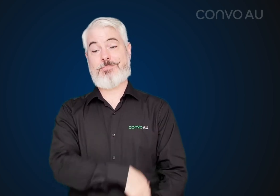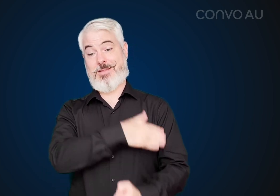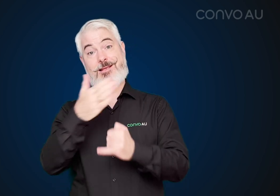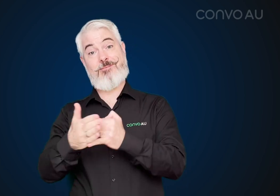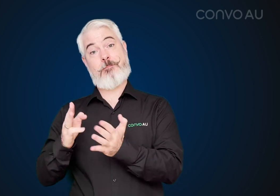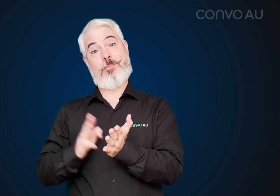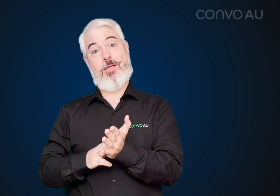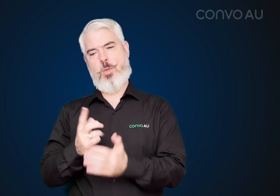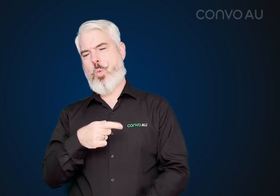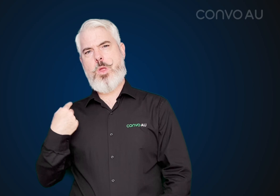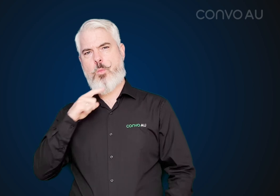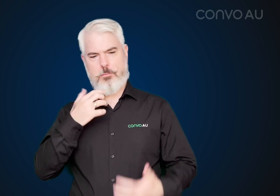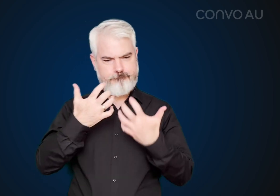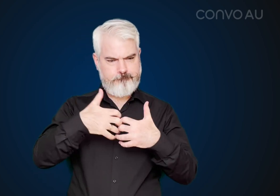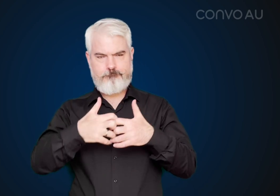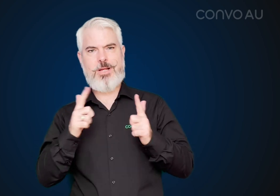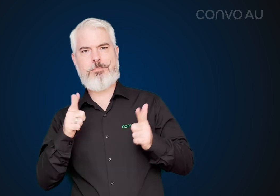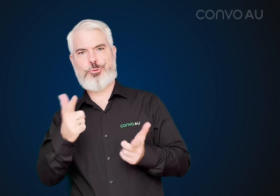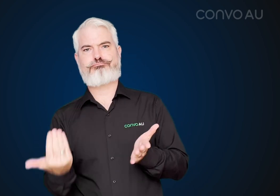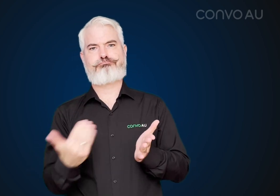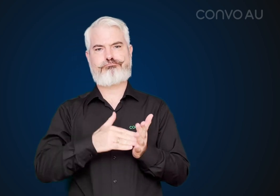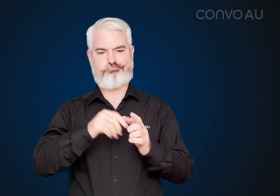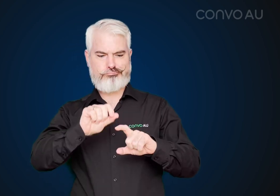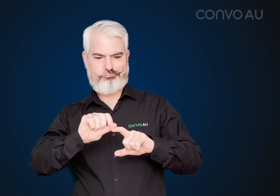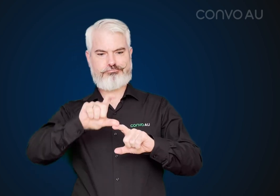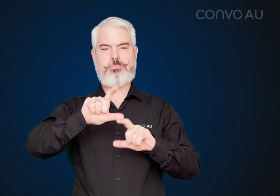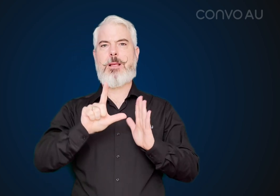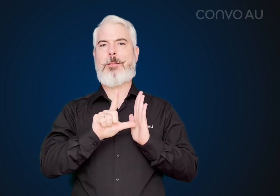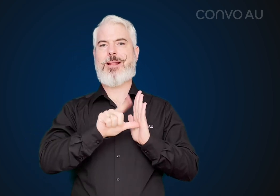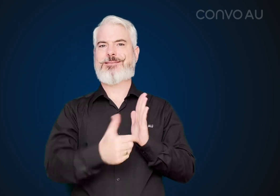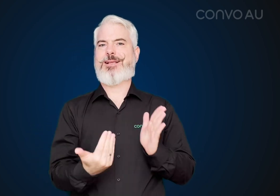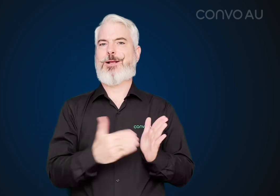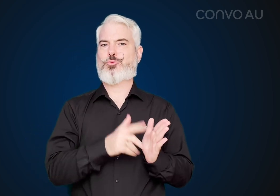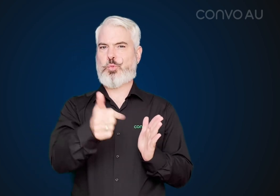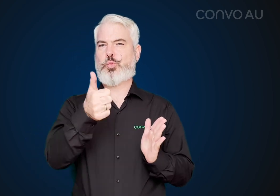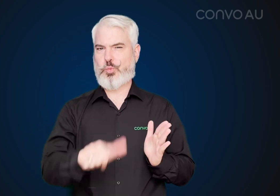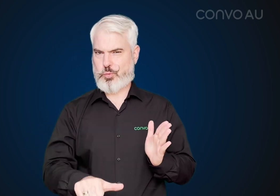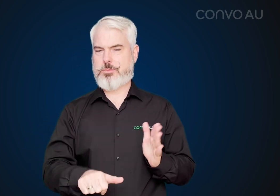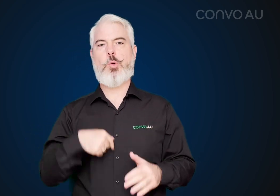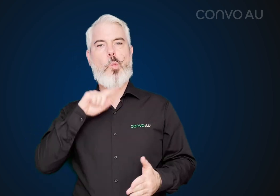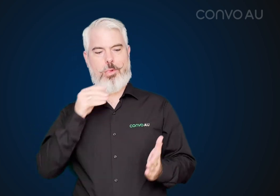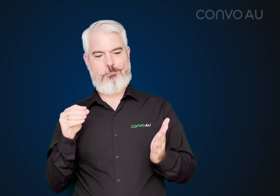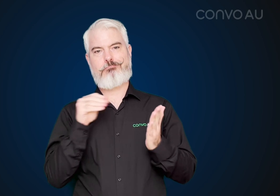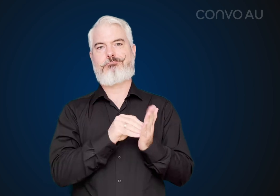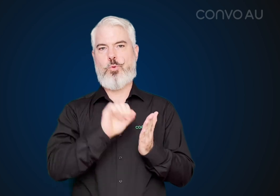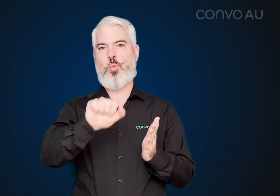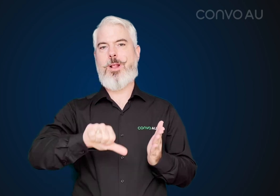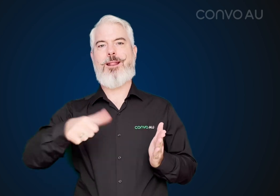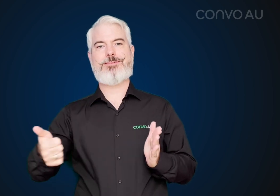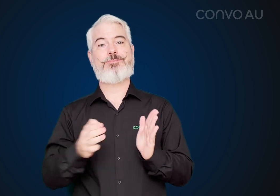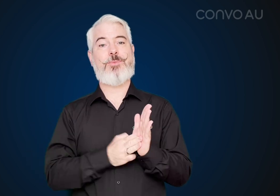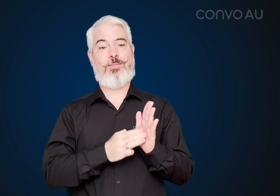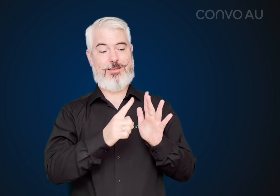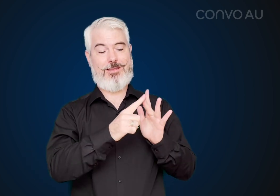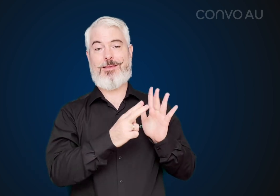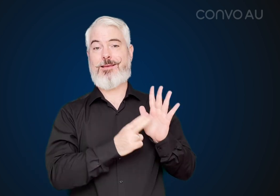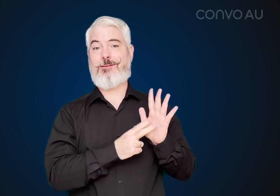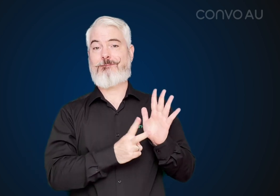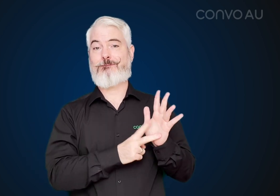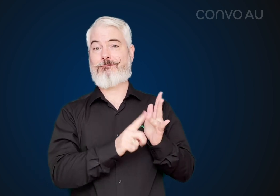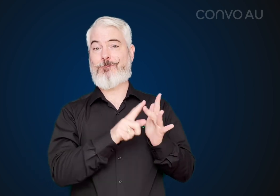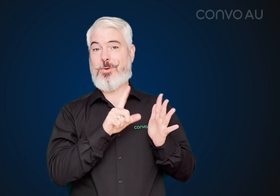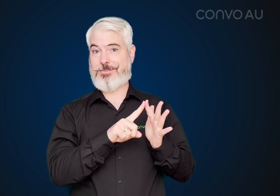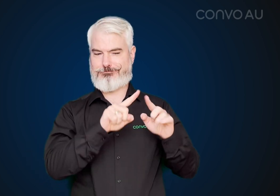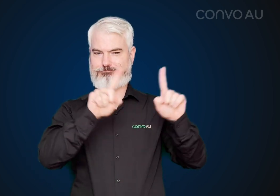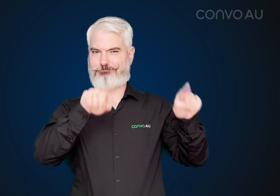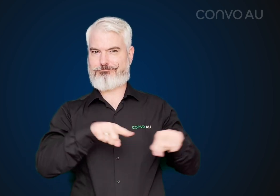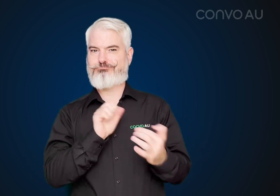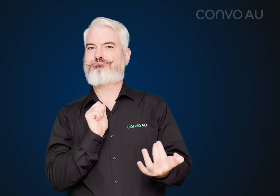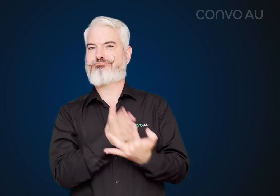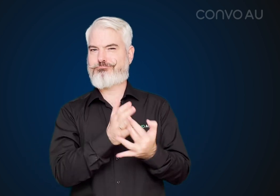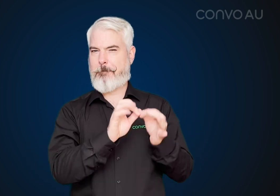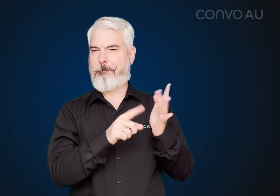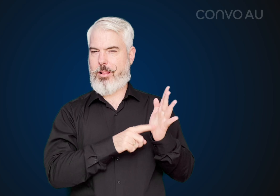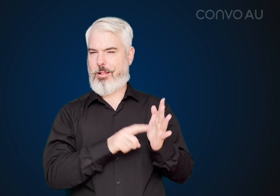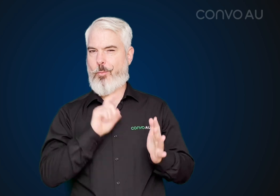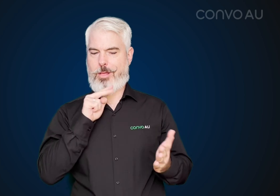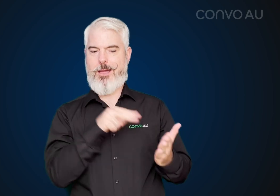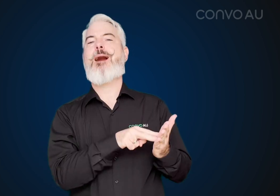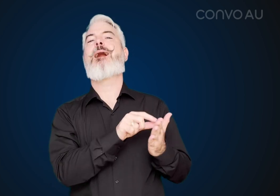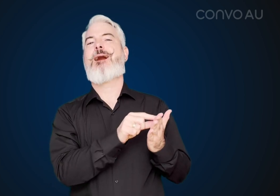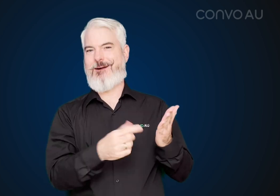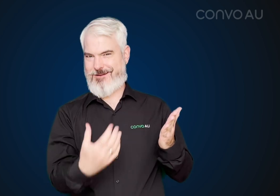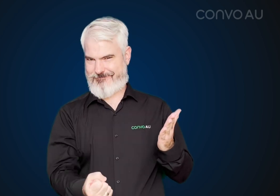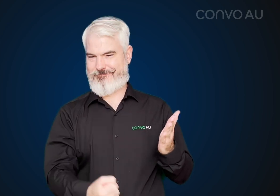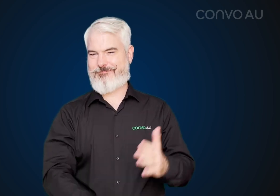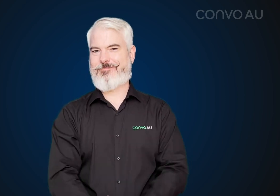We will work out how much extra minutes you have used and add that to your next invoice.